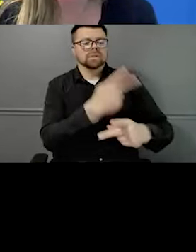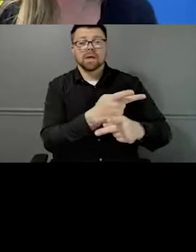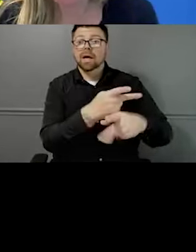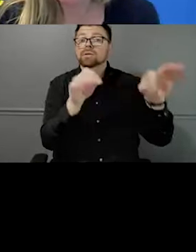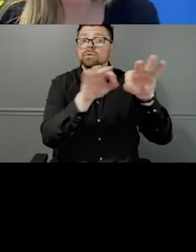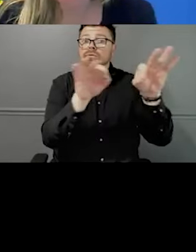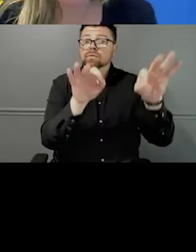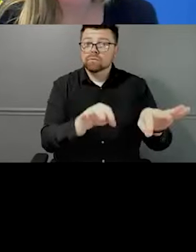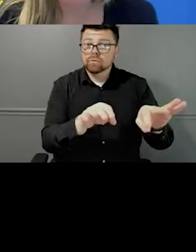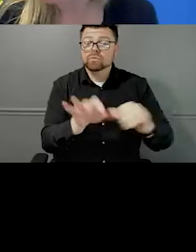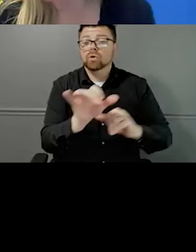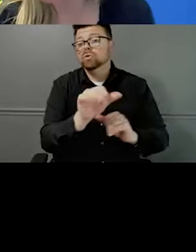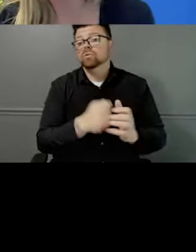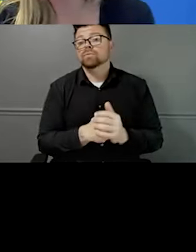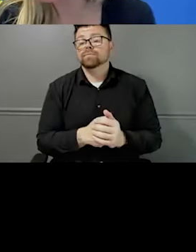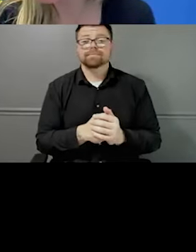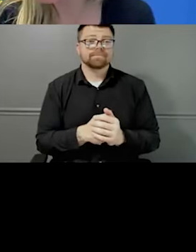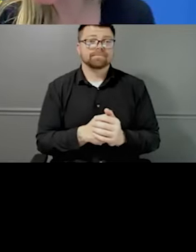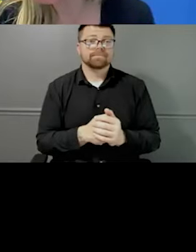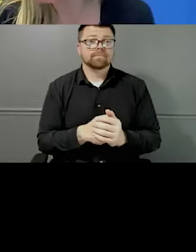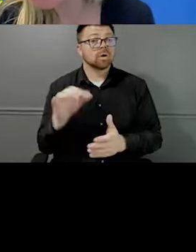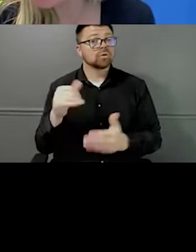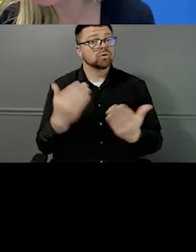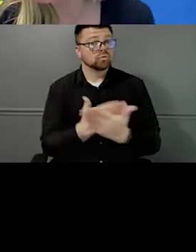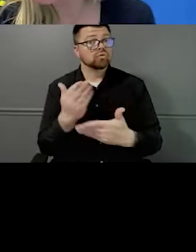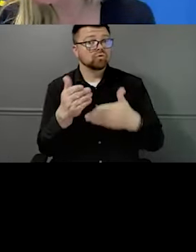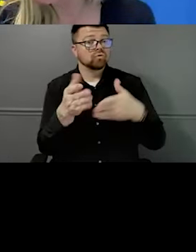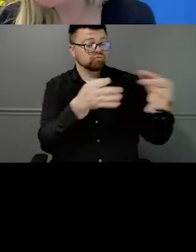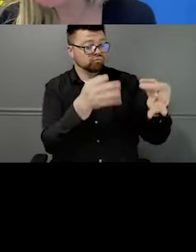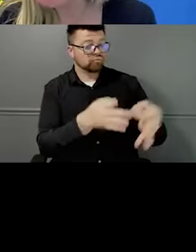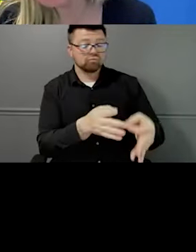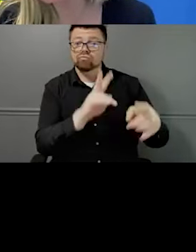as well as new definitions that came out.